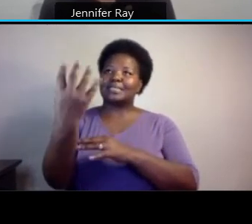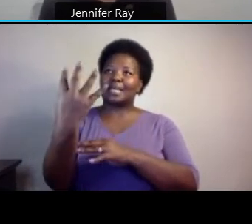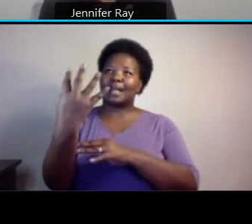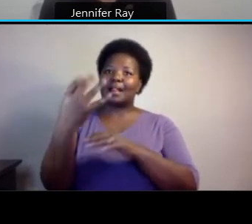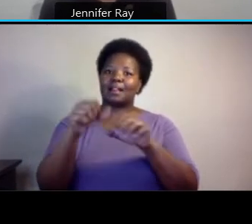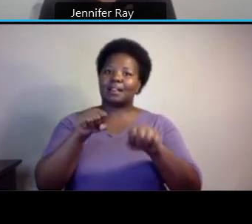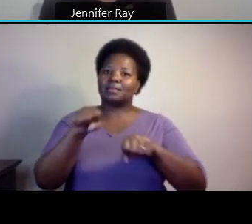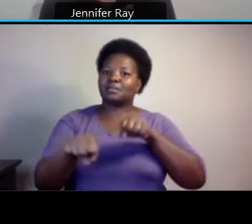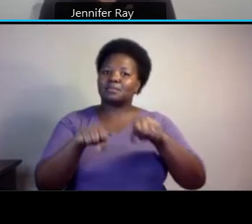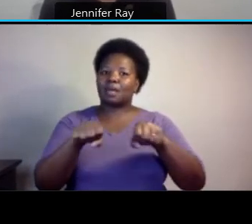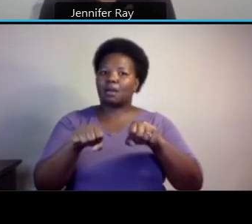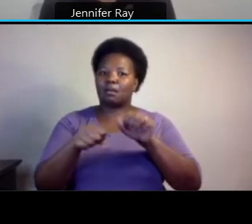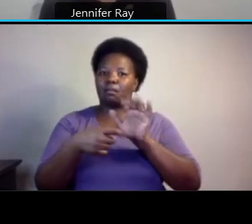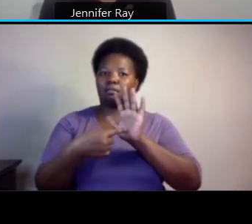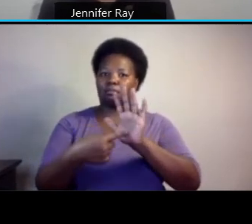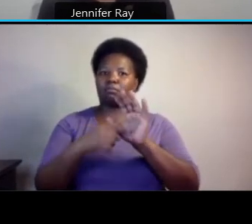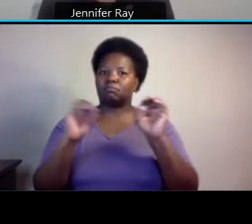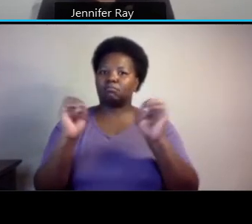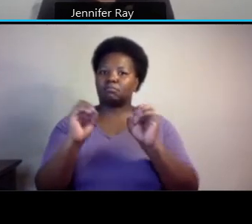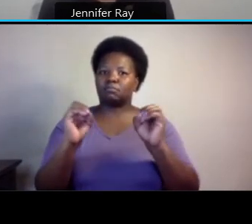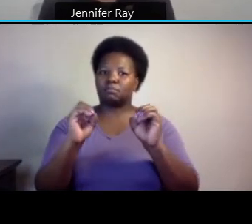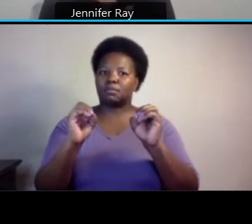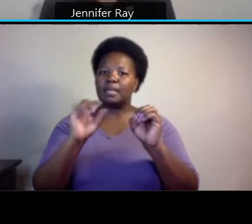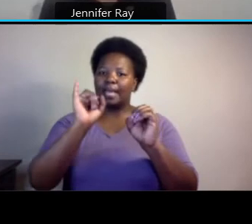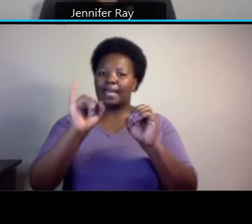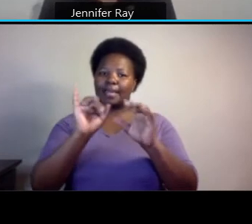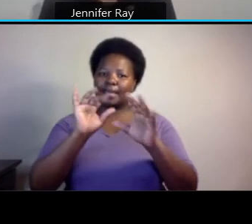synced up so that cars can stop at peace street